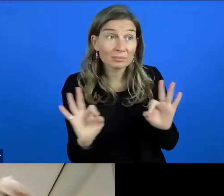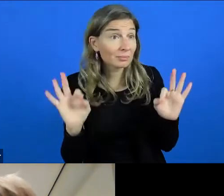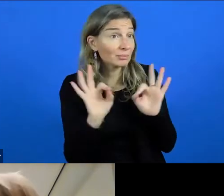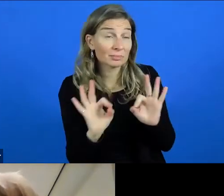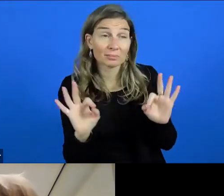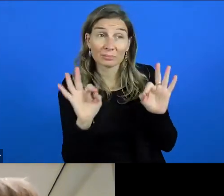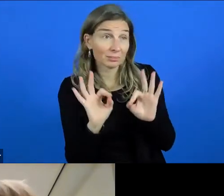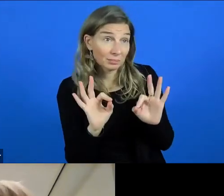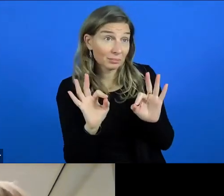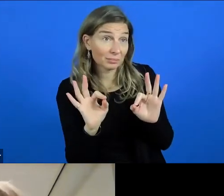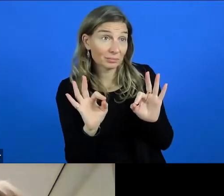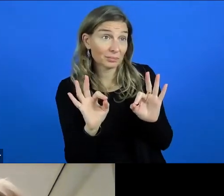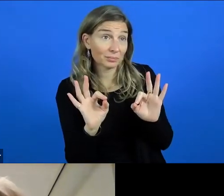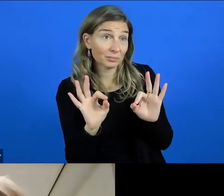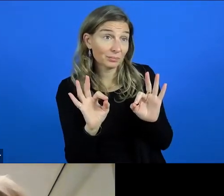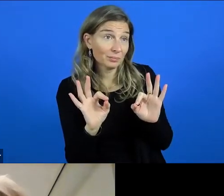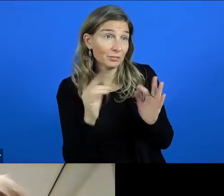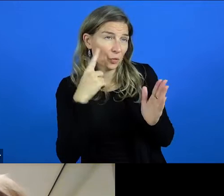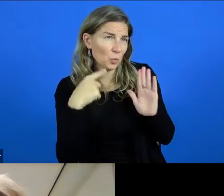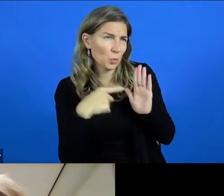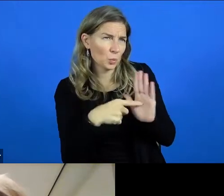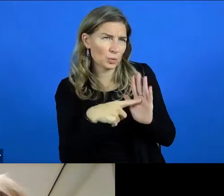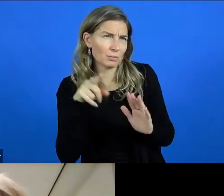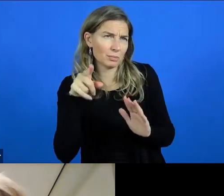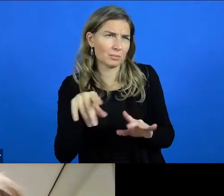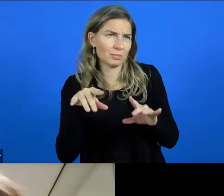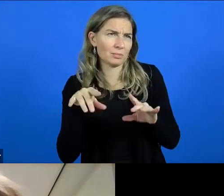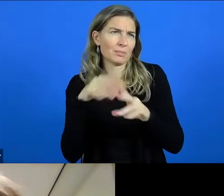This is not correct, the Ombudsman intervened and she was successful.